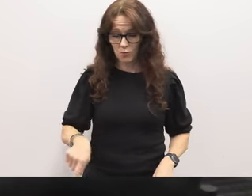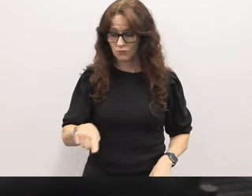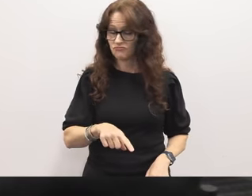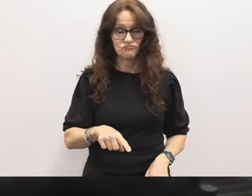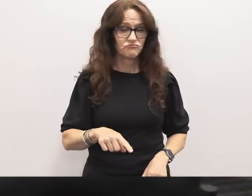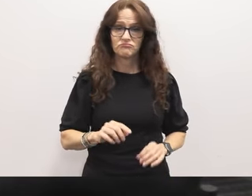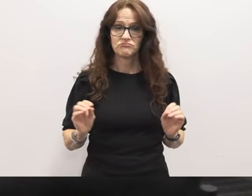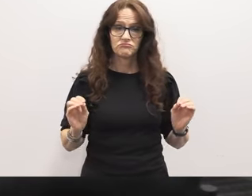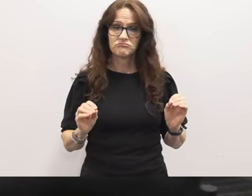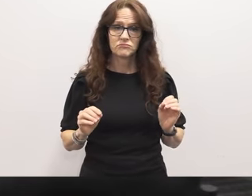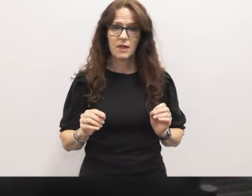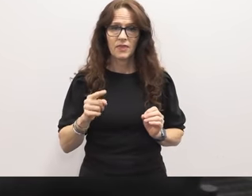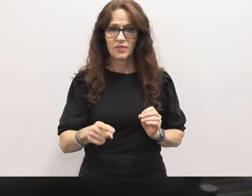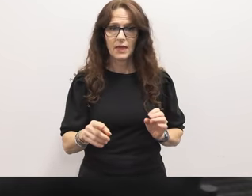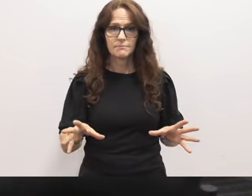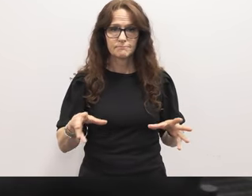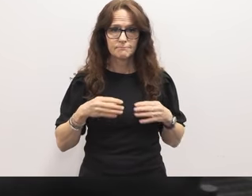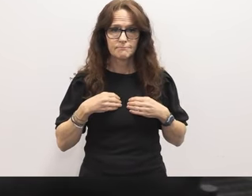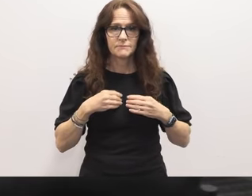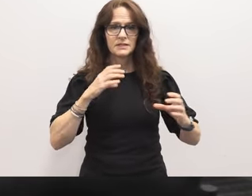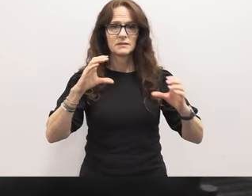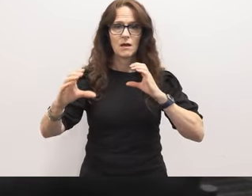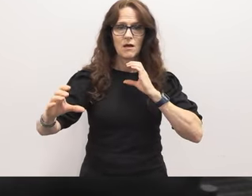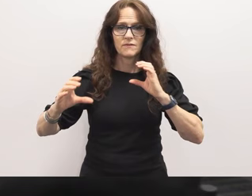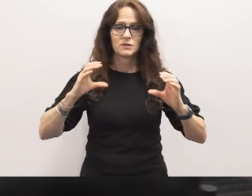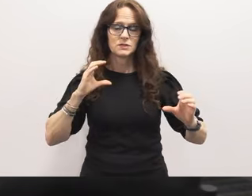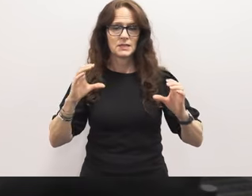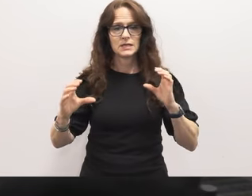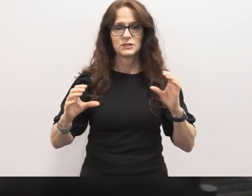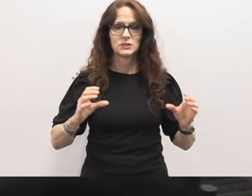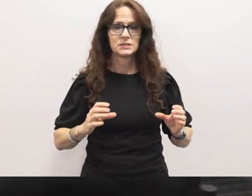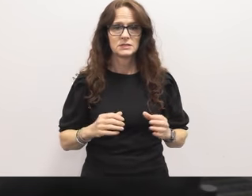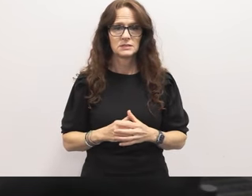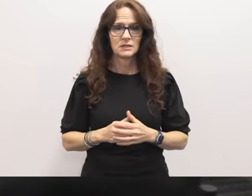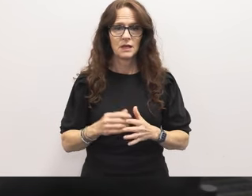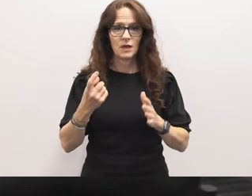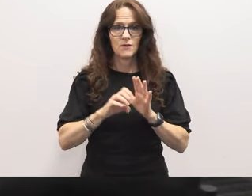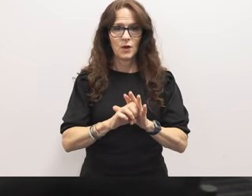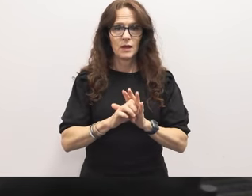And they embrace these conversations. And so, for example, after, you know,